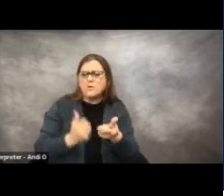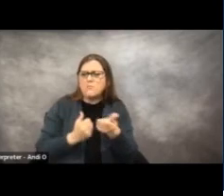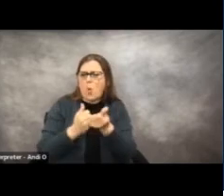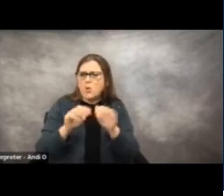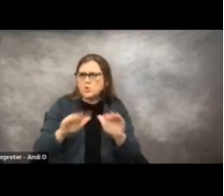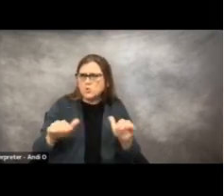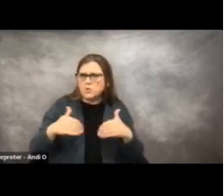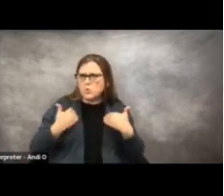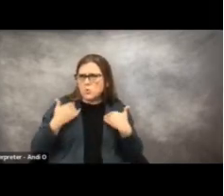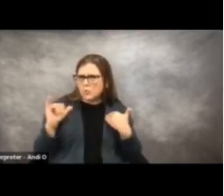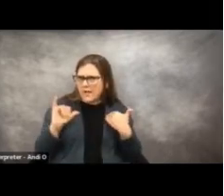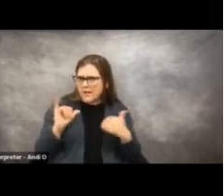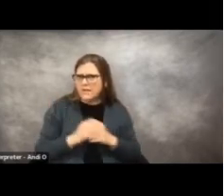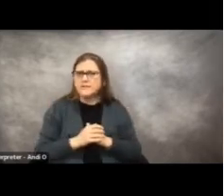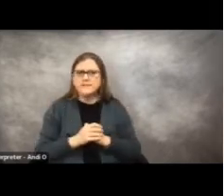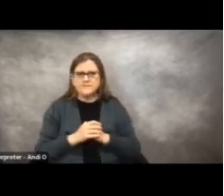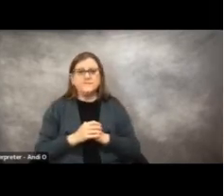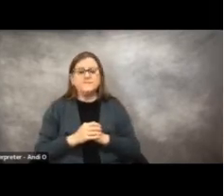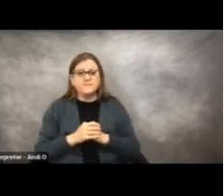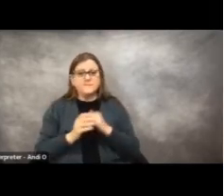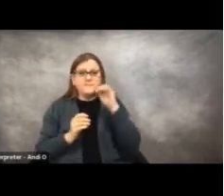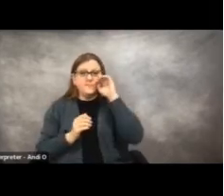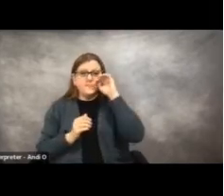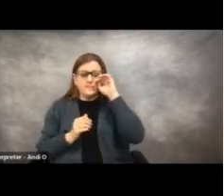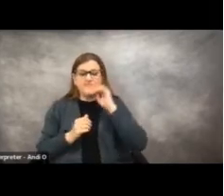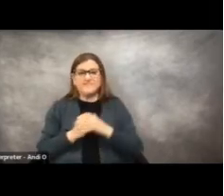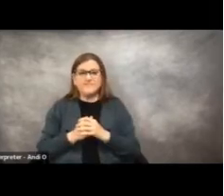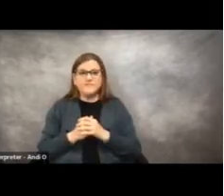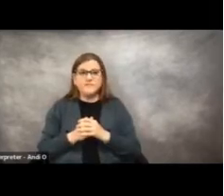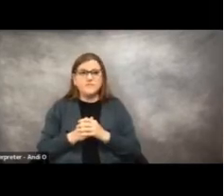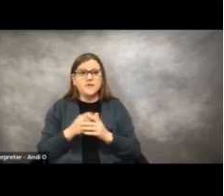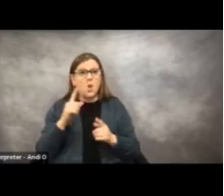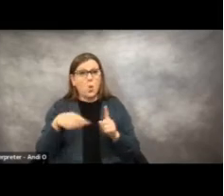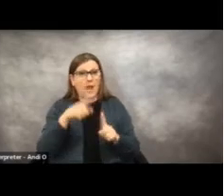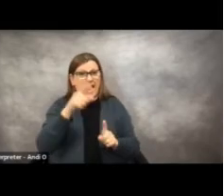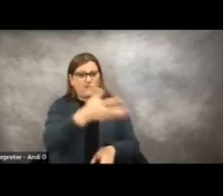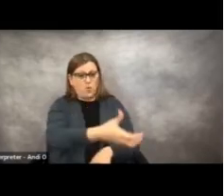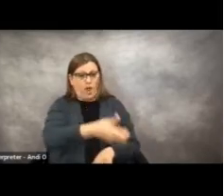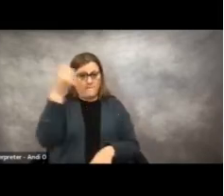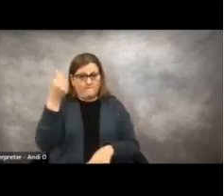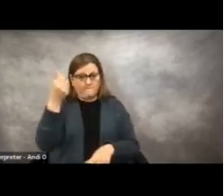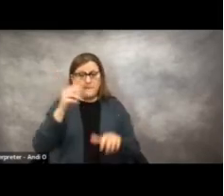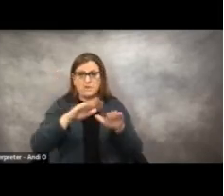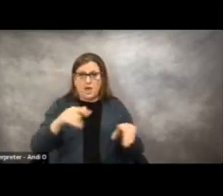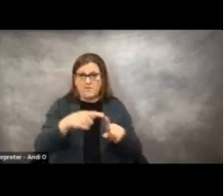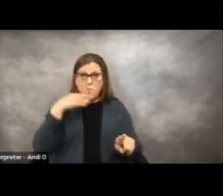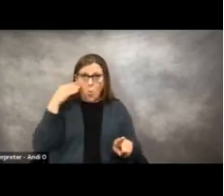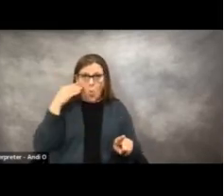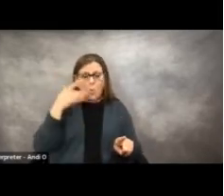slide, please. So removing a child from the home has a devastating impact on both the